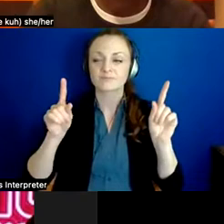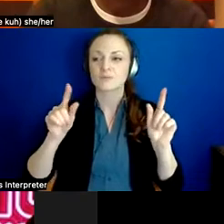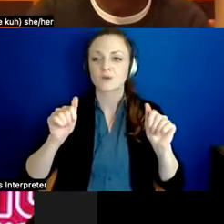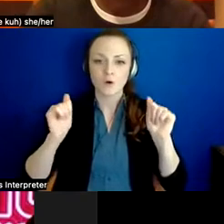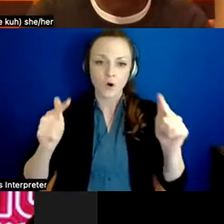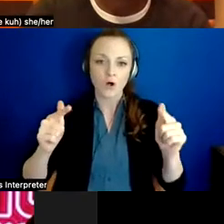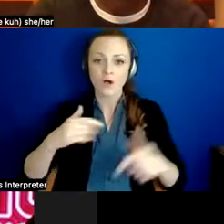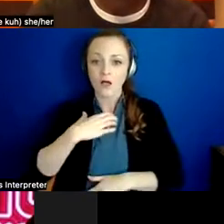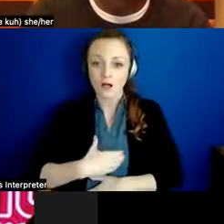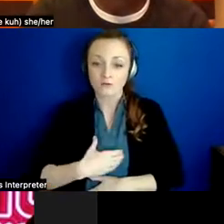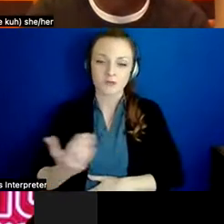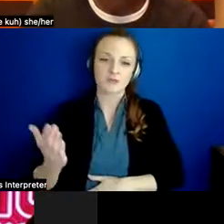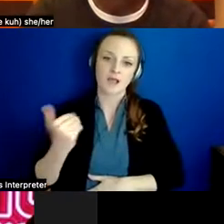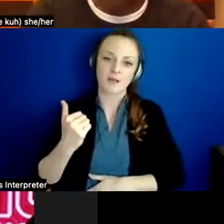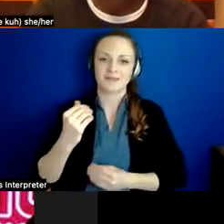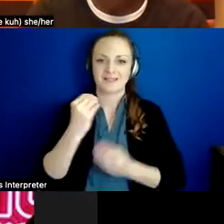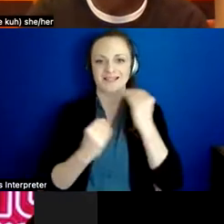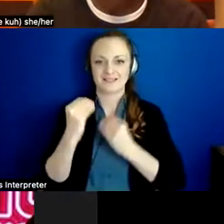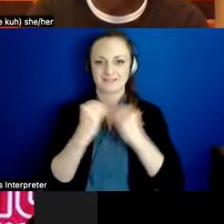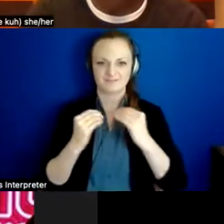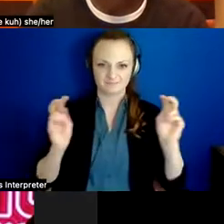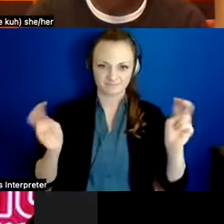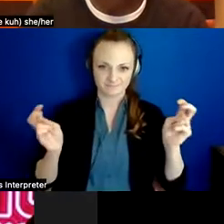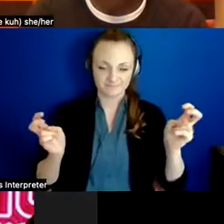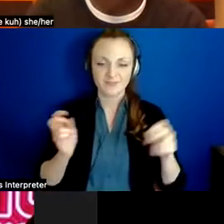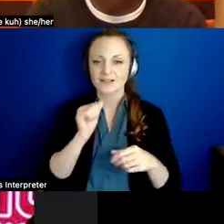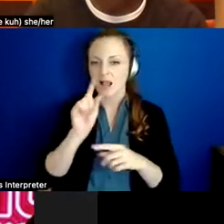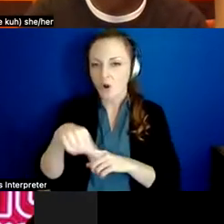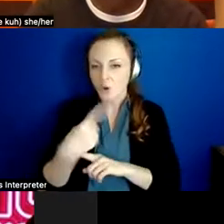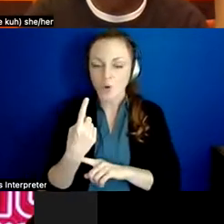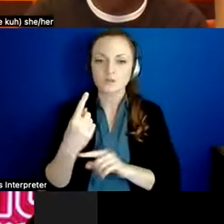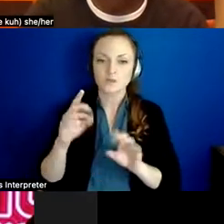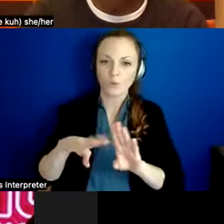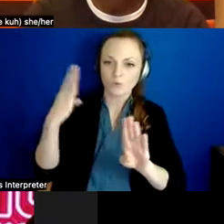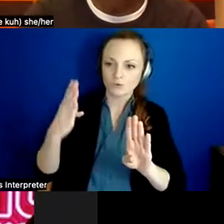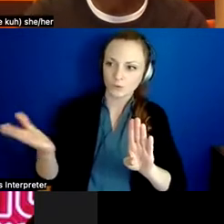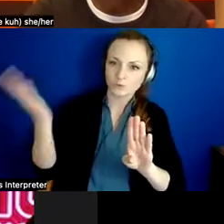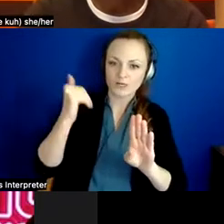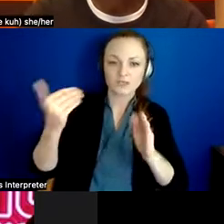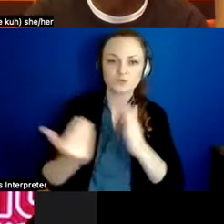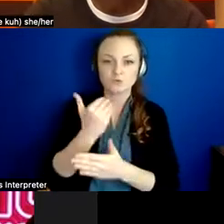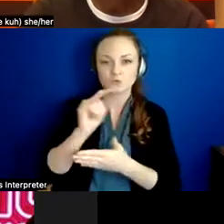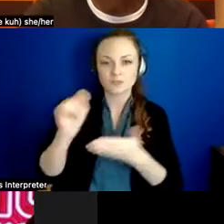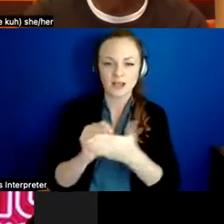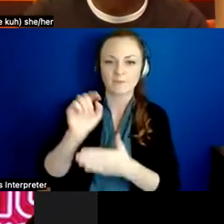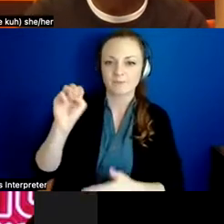the door to the idea of the Messianic Age, but it's opening the door to need right now